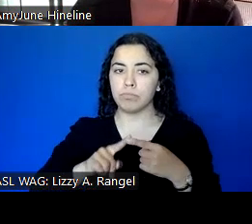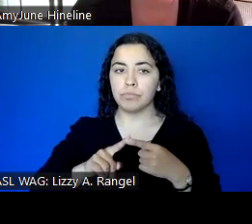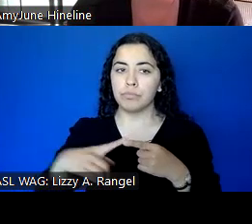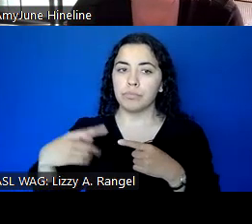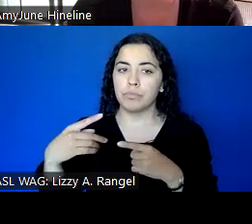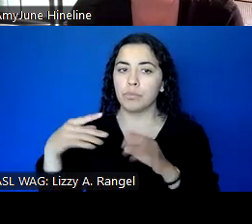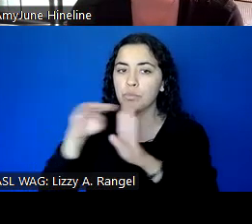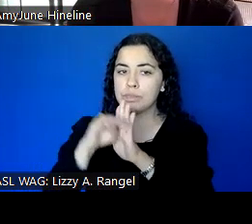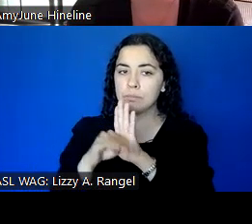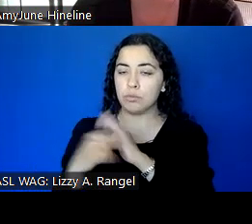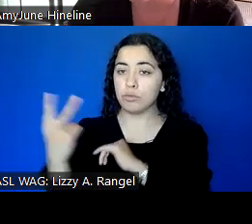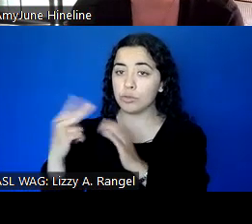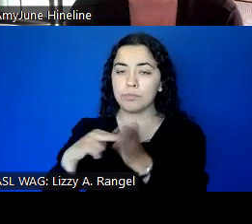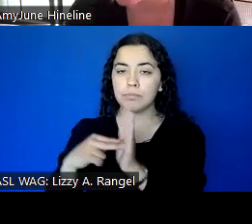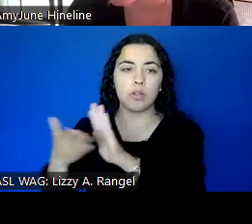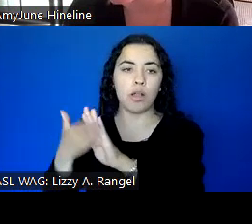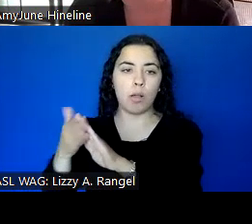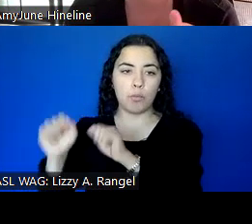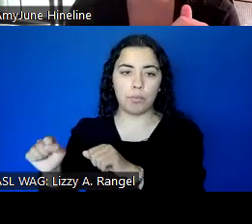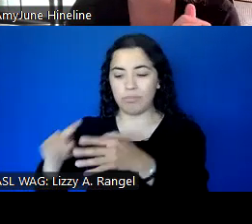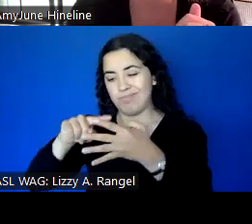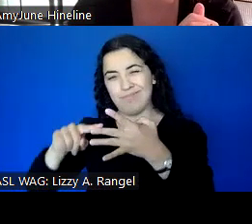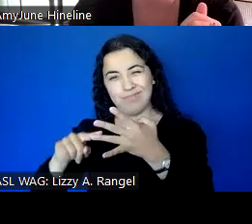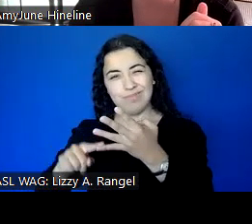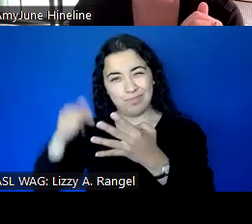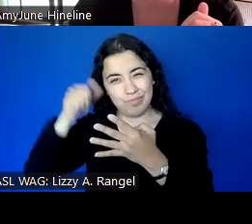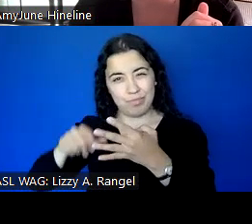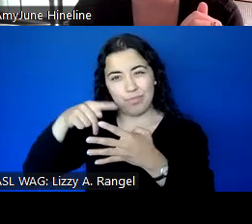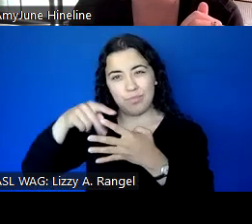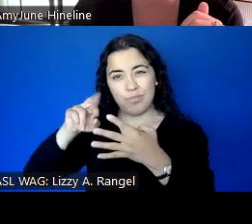So a couple of notes about alerts, modals, and other pop-up-y things. Because you know,